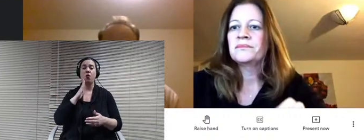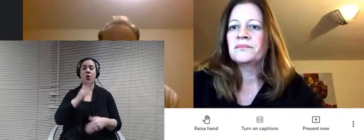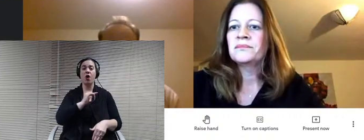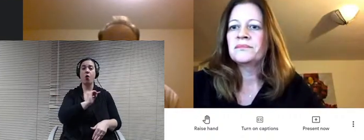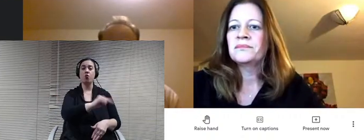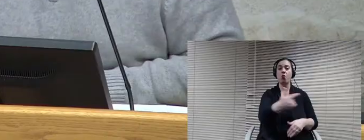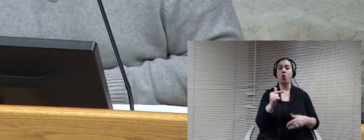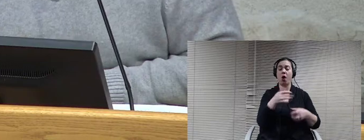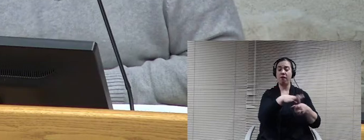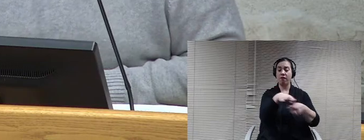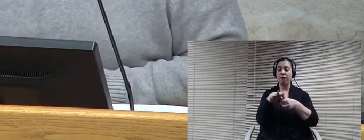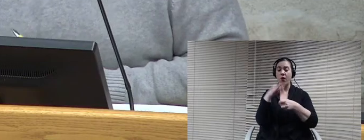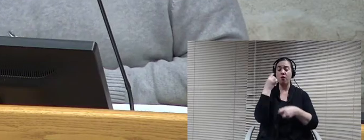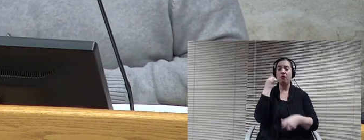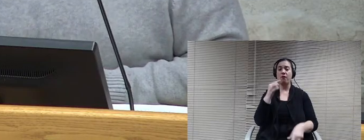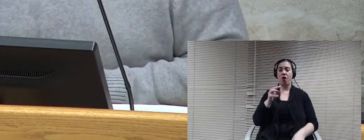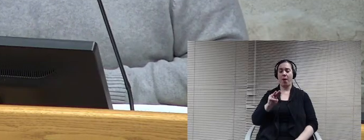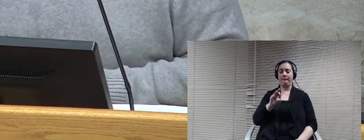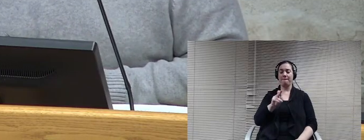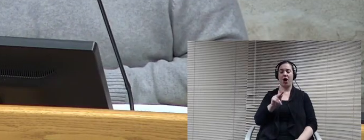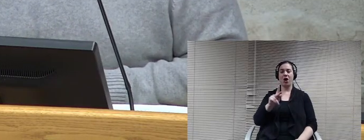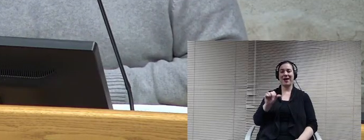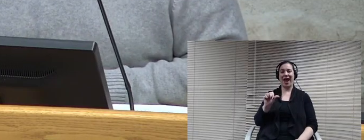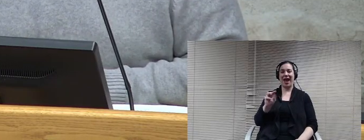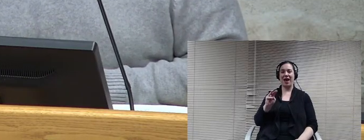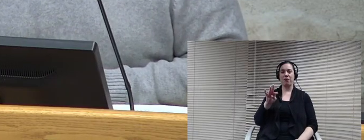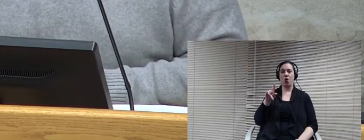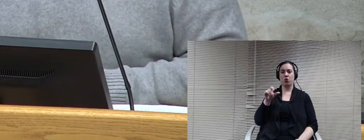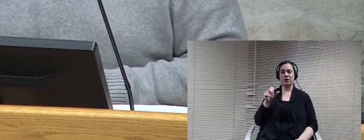Vice Chair Board members. When I call your name if in favor,